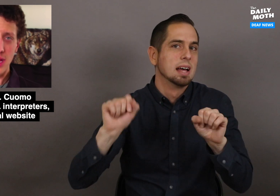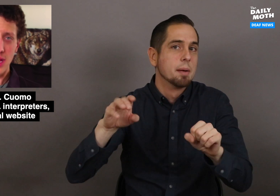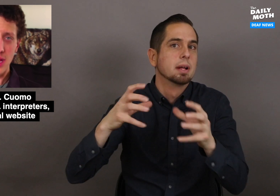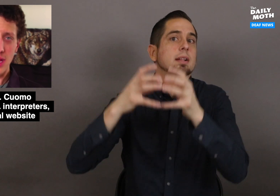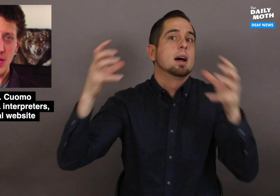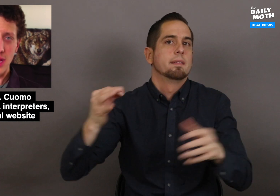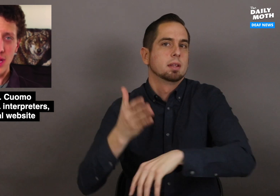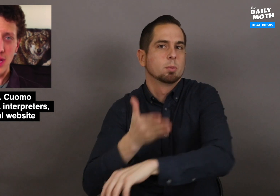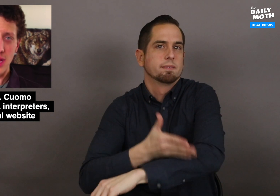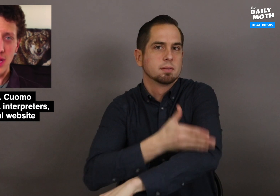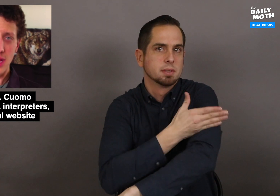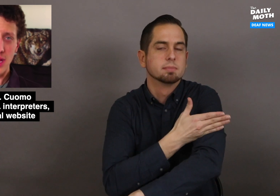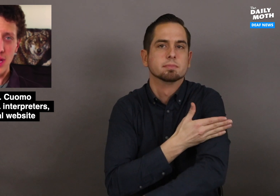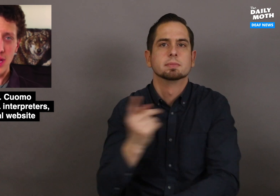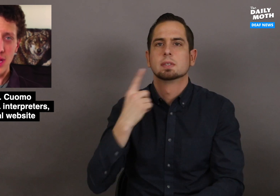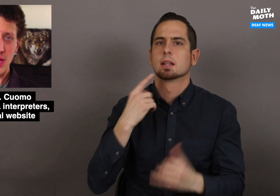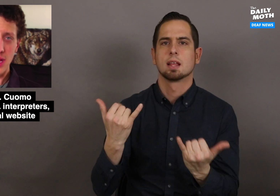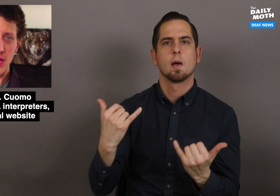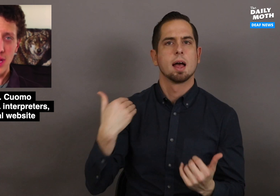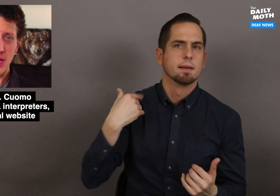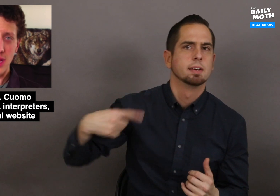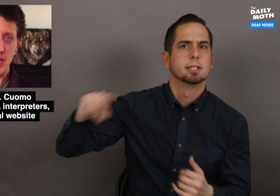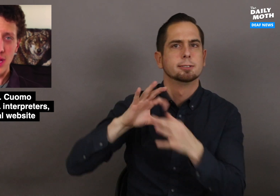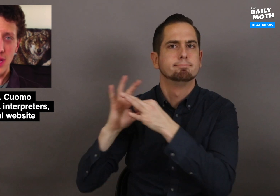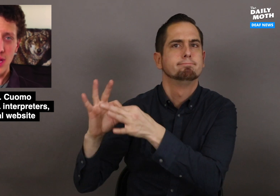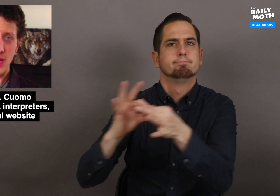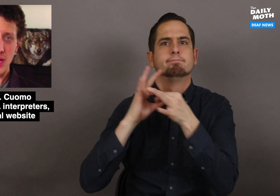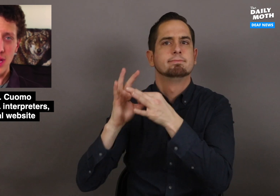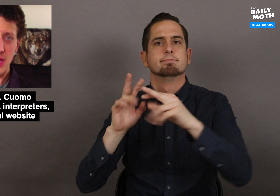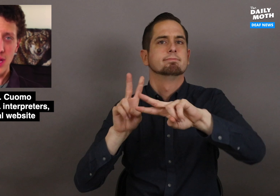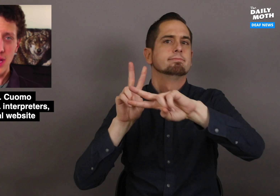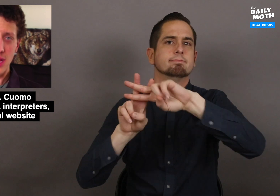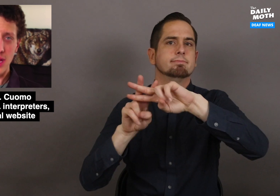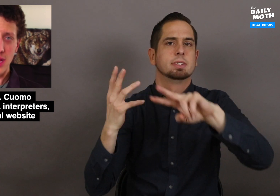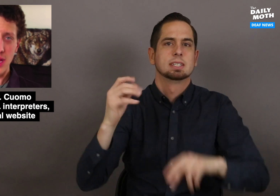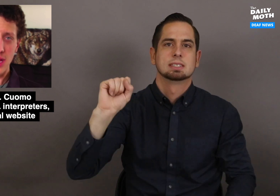but there can be a lot of improvements." He said there is a movement under the hashtag